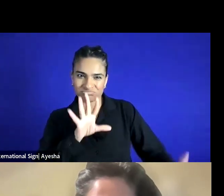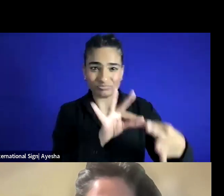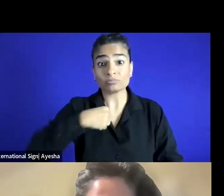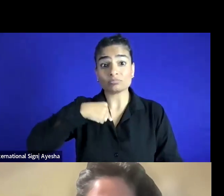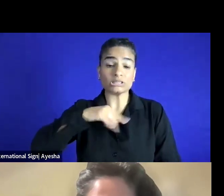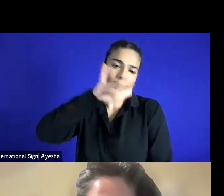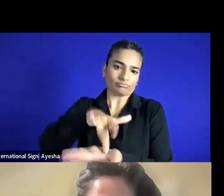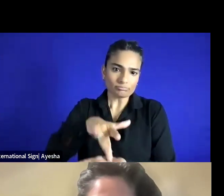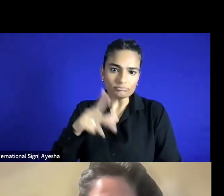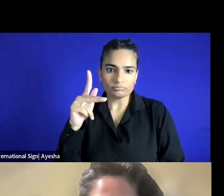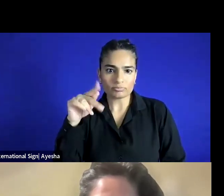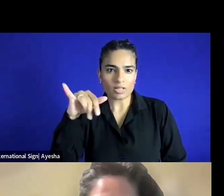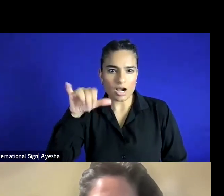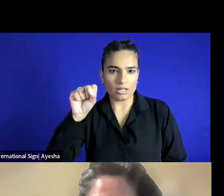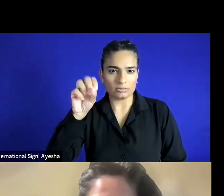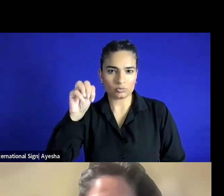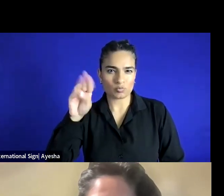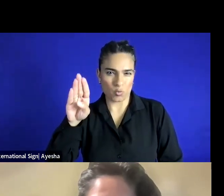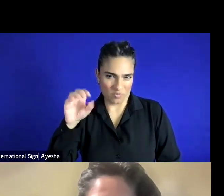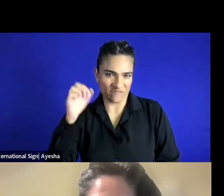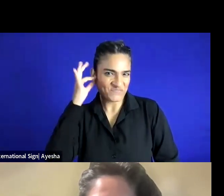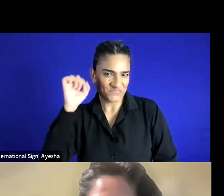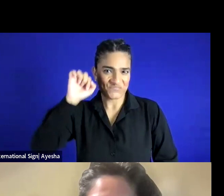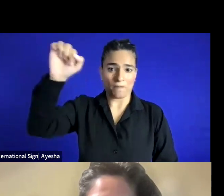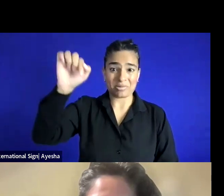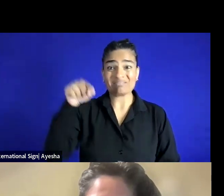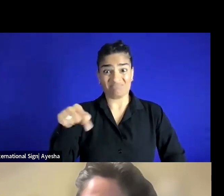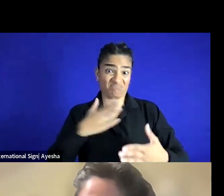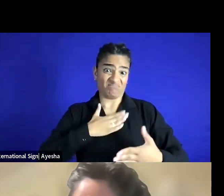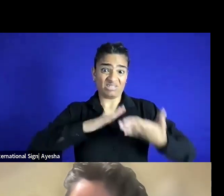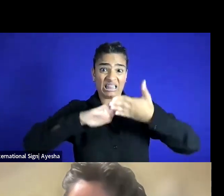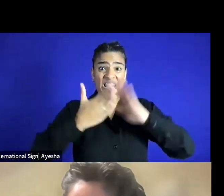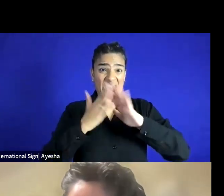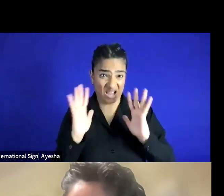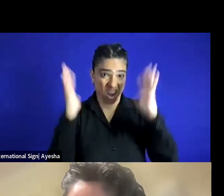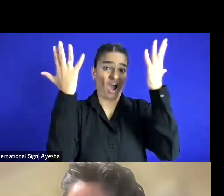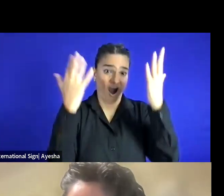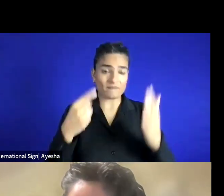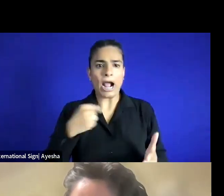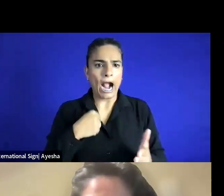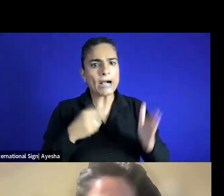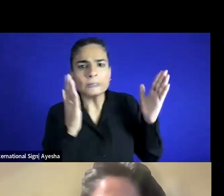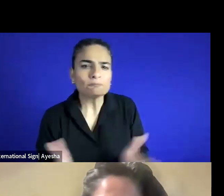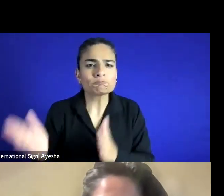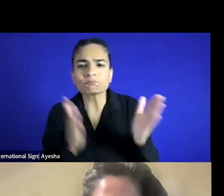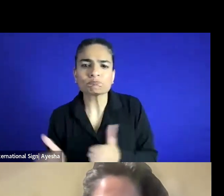And if it is one of the convenings that I'm organizing, I'm and I'm part of the team that will be delivering for